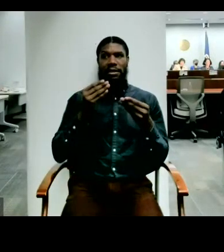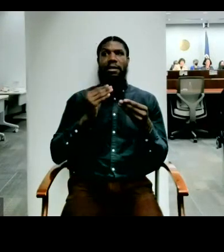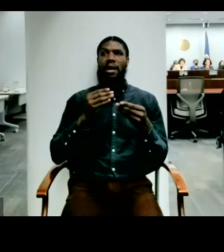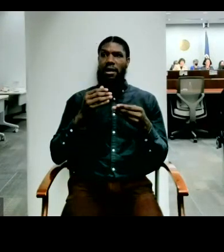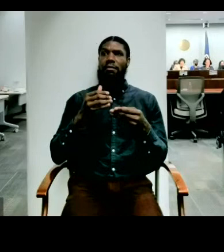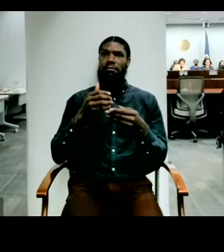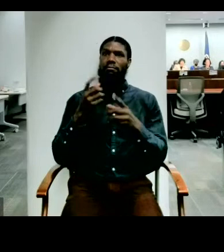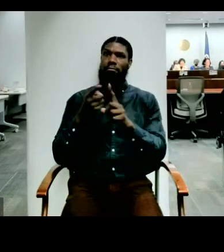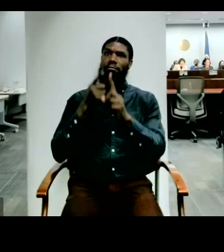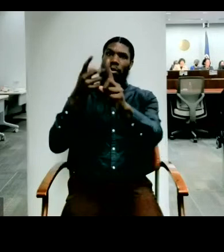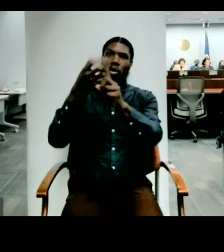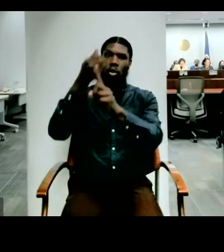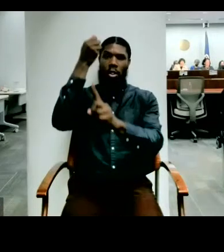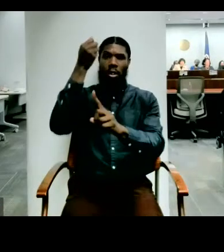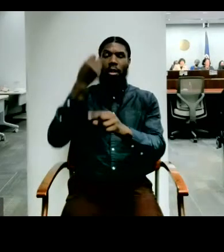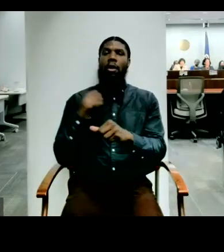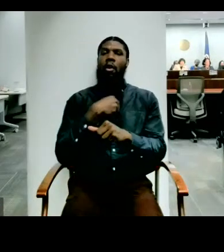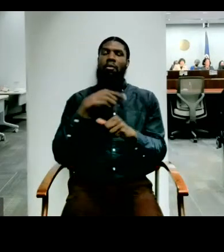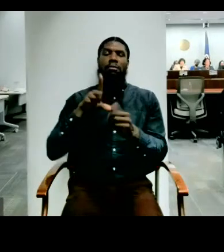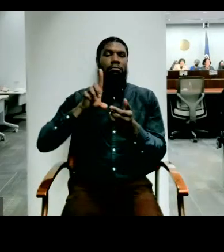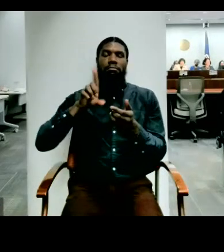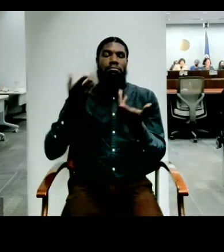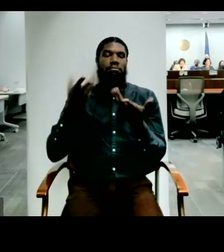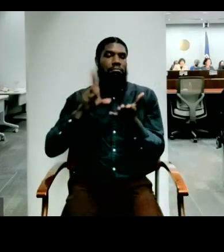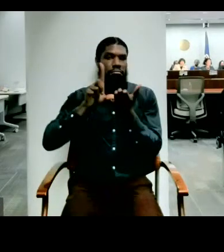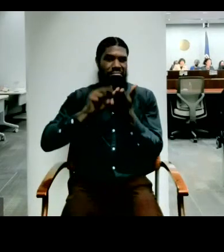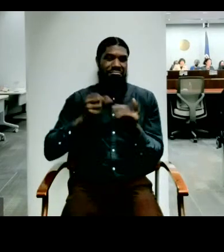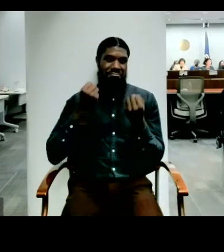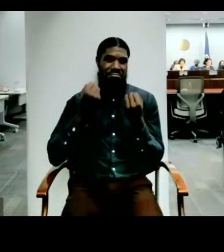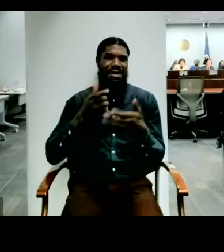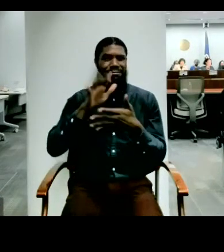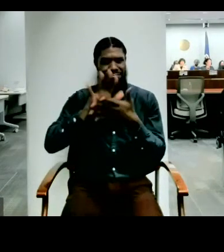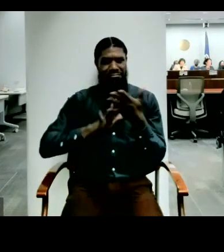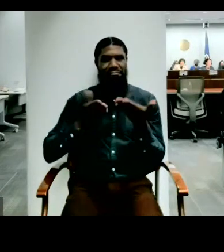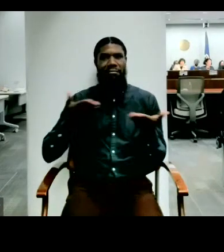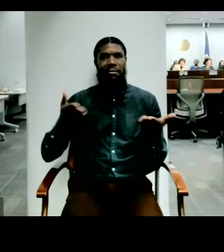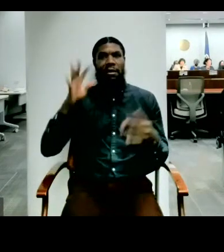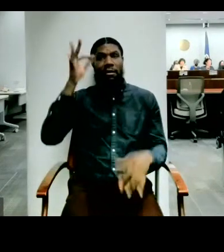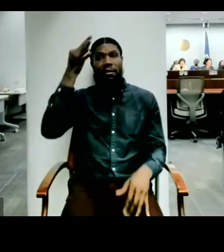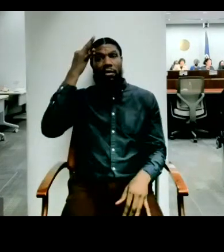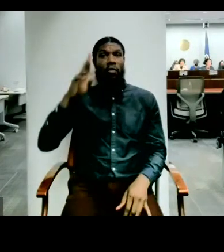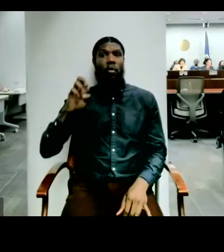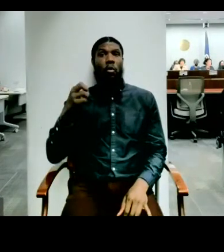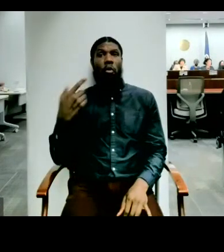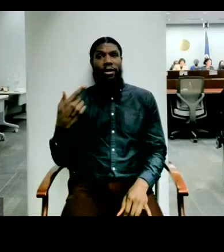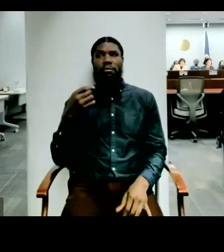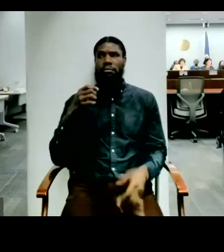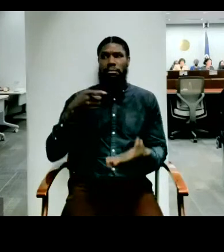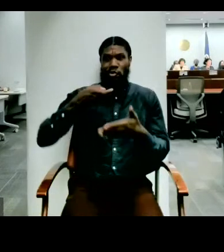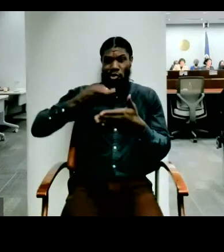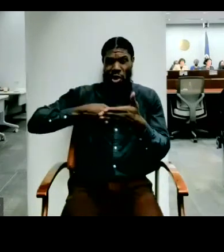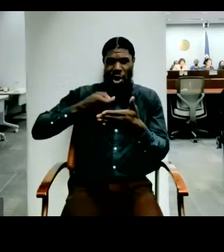Um, we publish a variety of things in the Federal Register, so I, I am unconvinced that cost should be simply prohibitive.